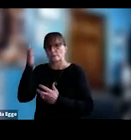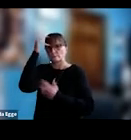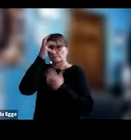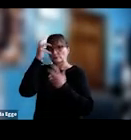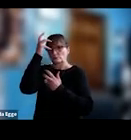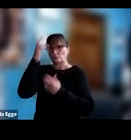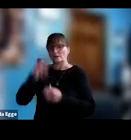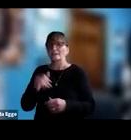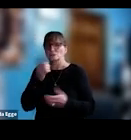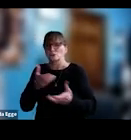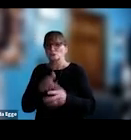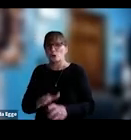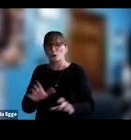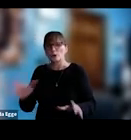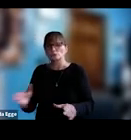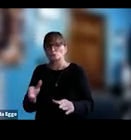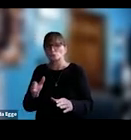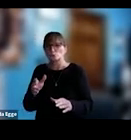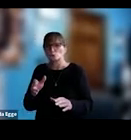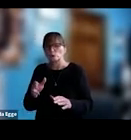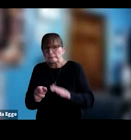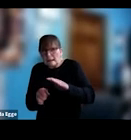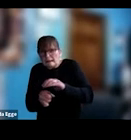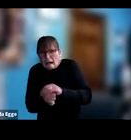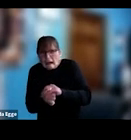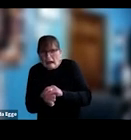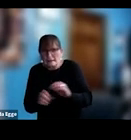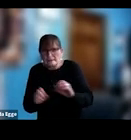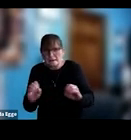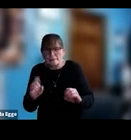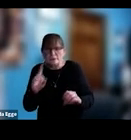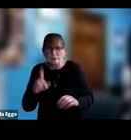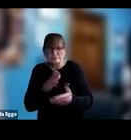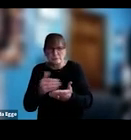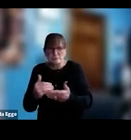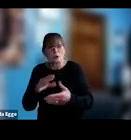So you don't wanna hide away that which is a part of the substance use disorder